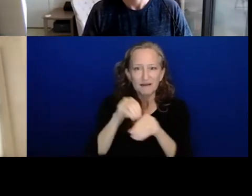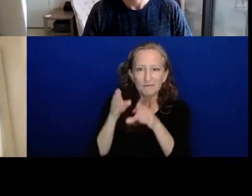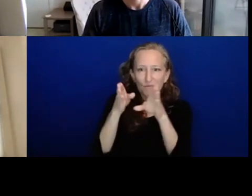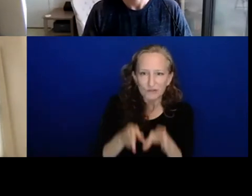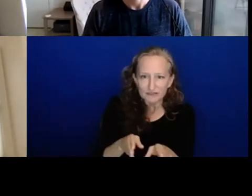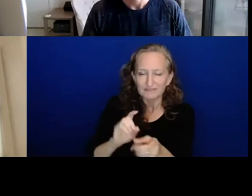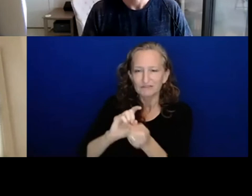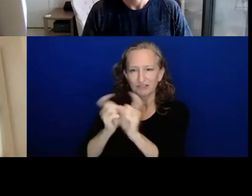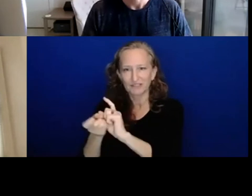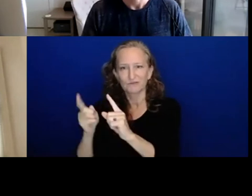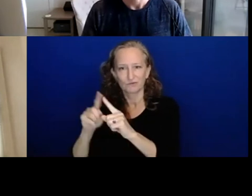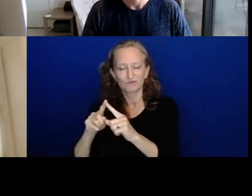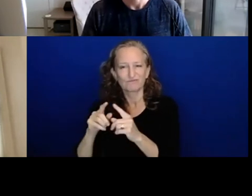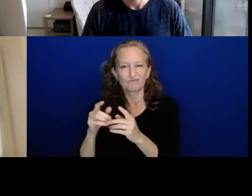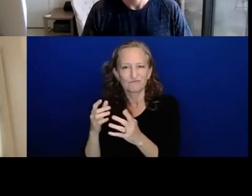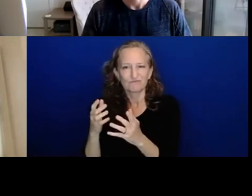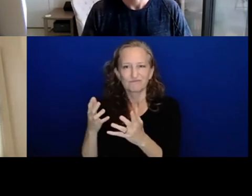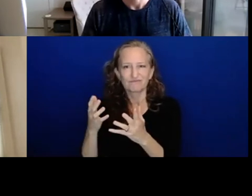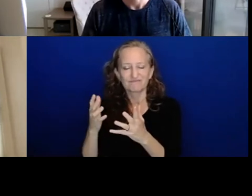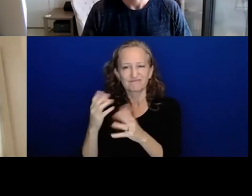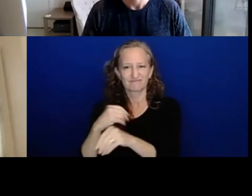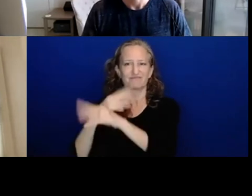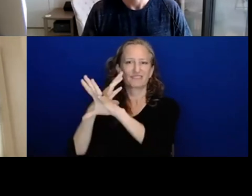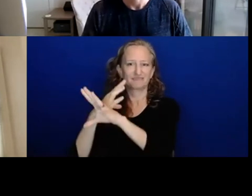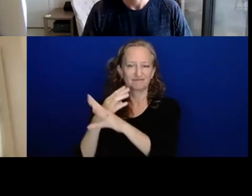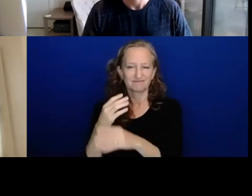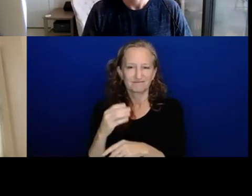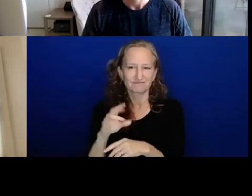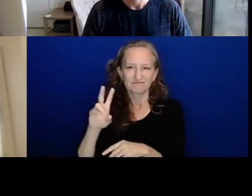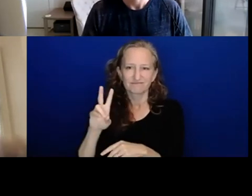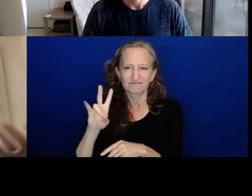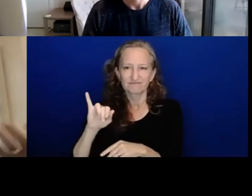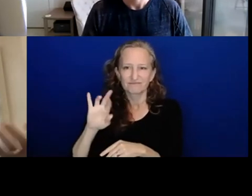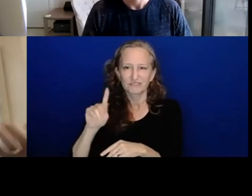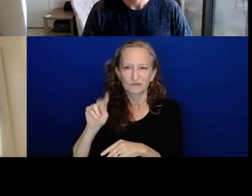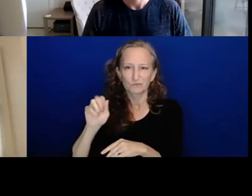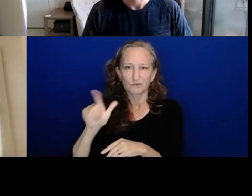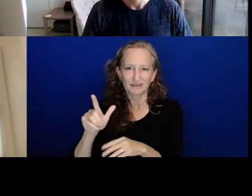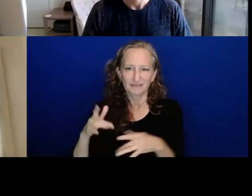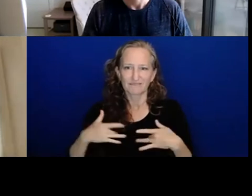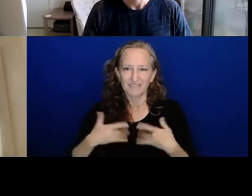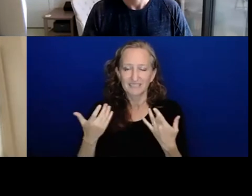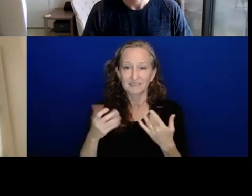the ballroom of a hotel somewhere to a to a virtual event. Look, I'm pleased to sort